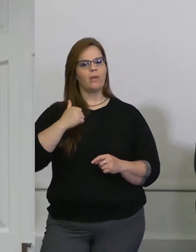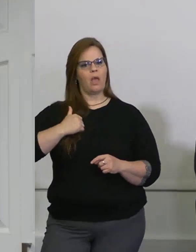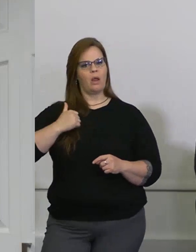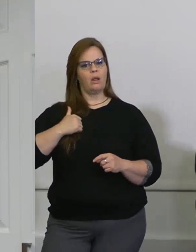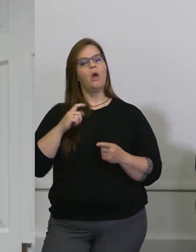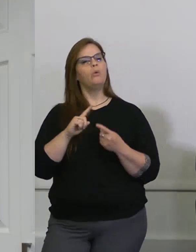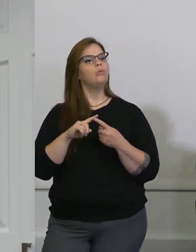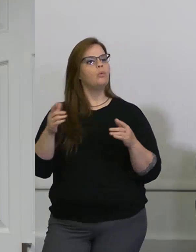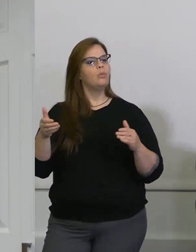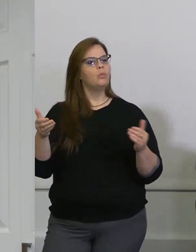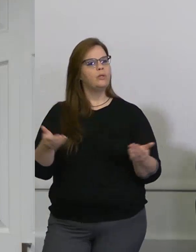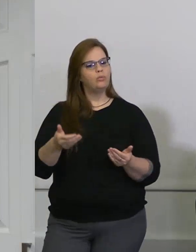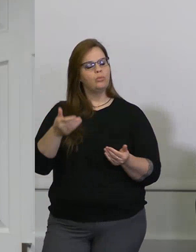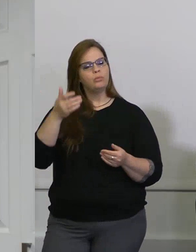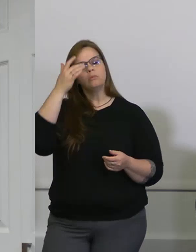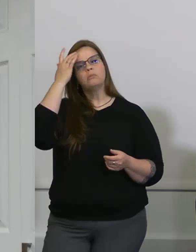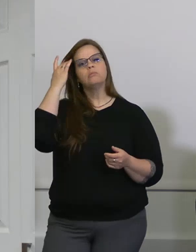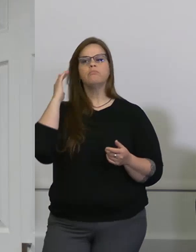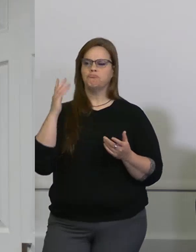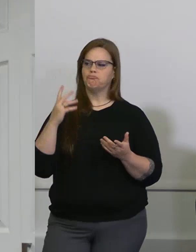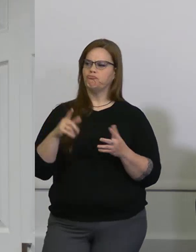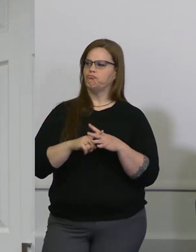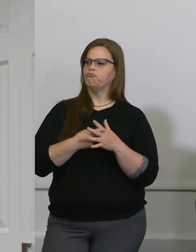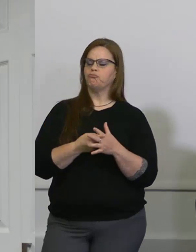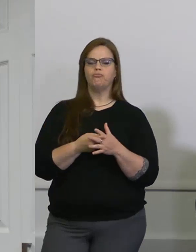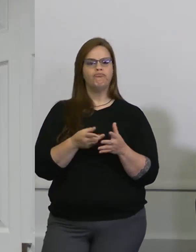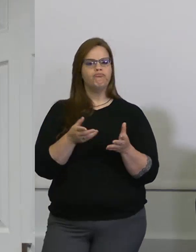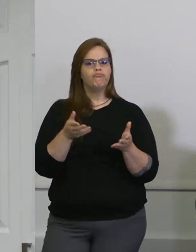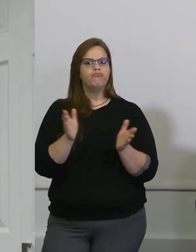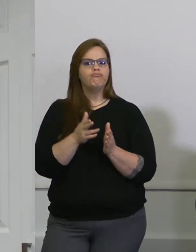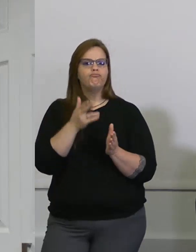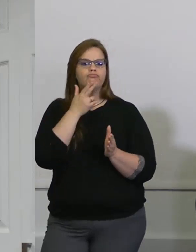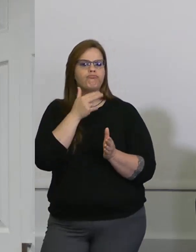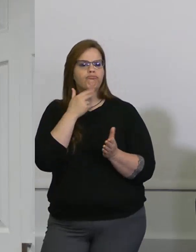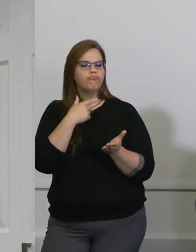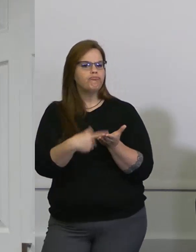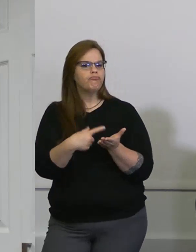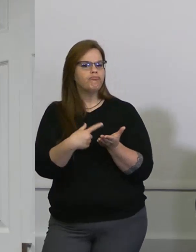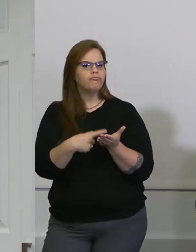And we'd have a small discussion for the next 30 to 45 minutes